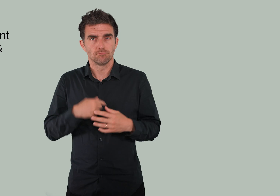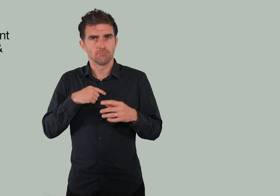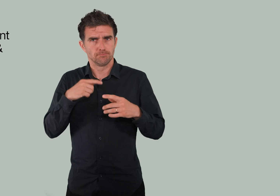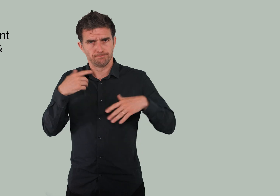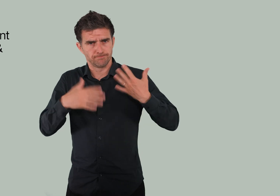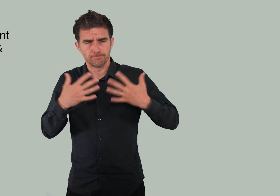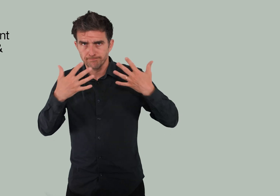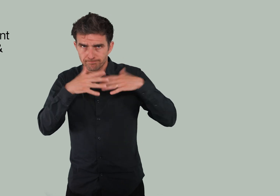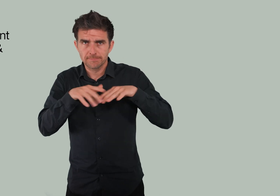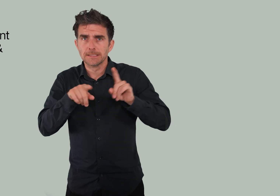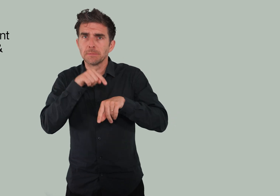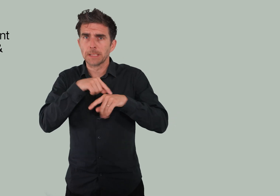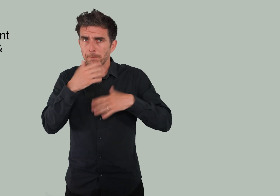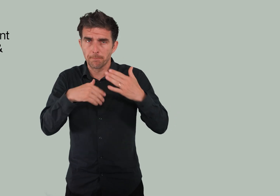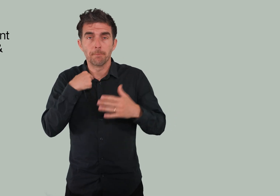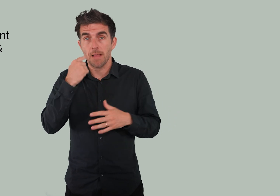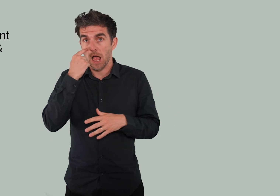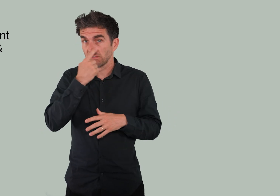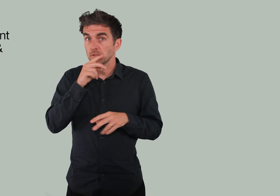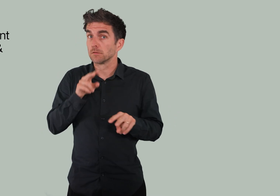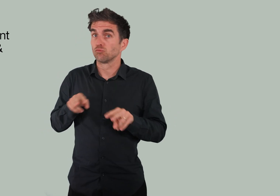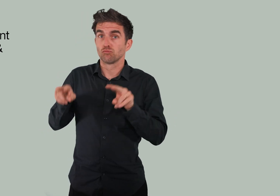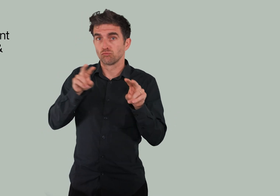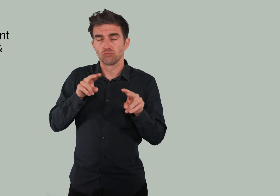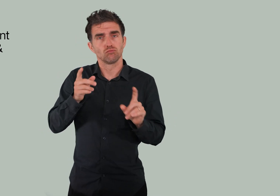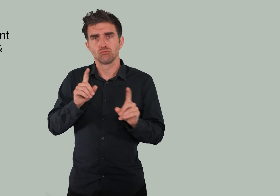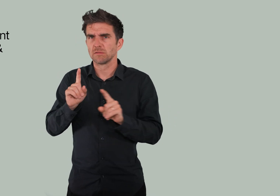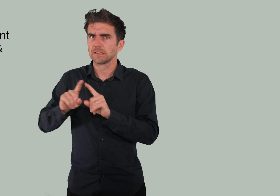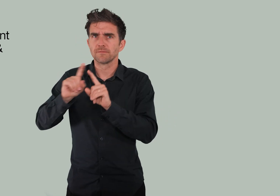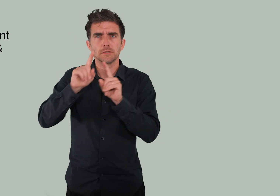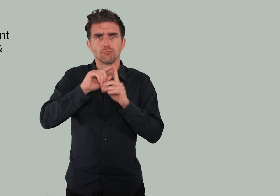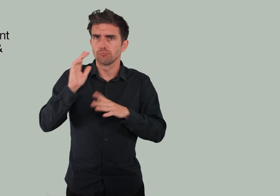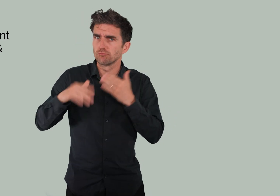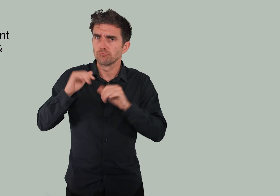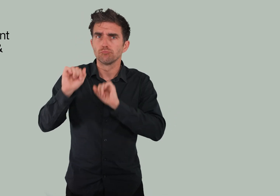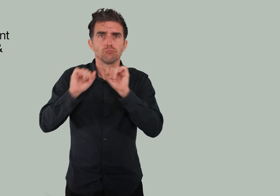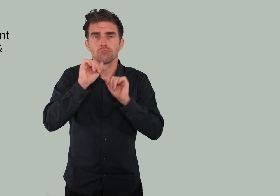We have synthesised our evidence to broadly reflect the different stages